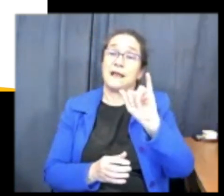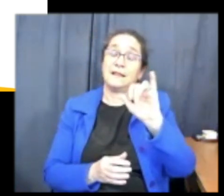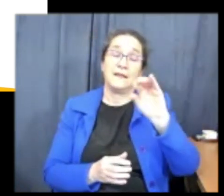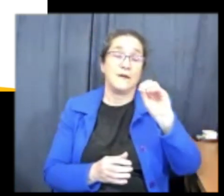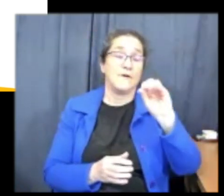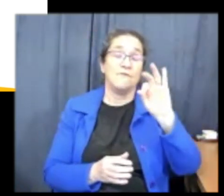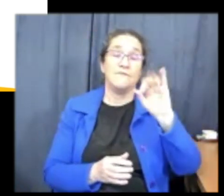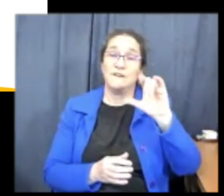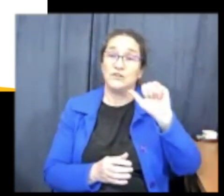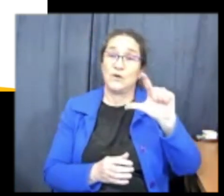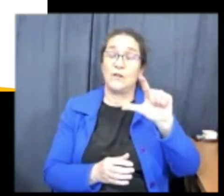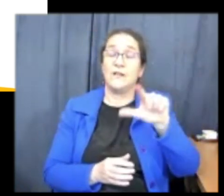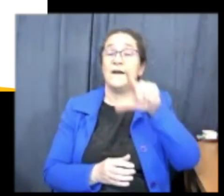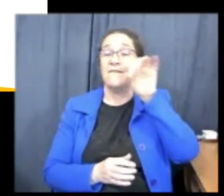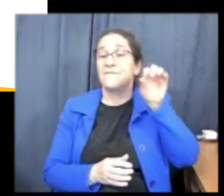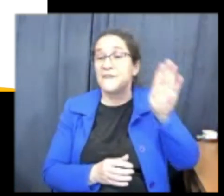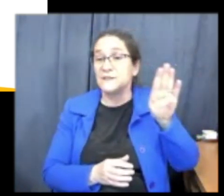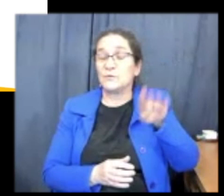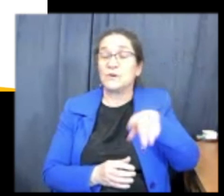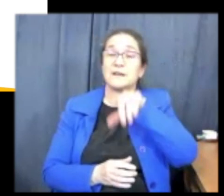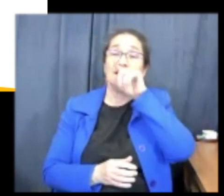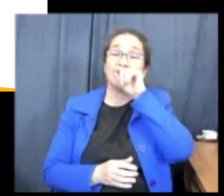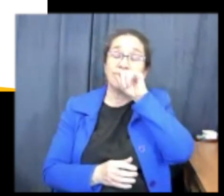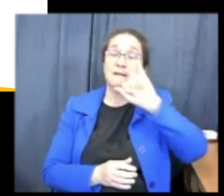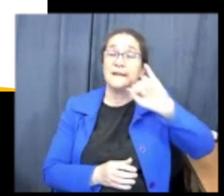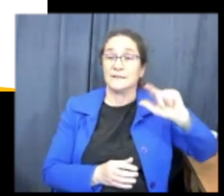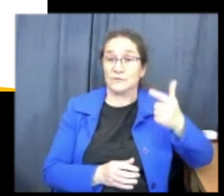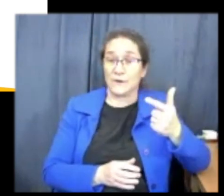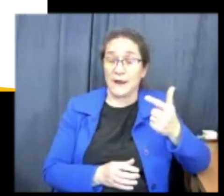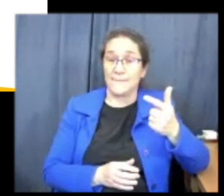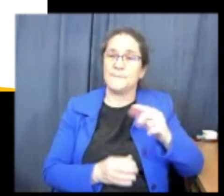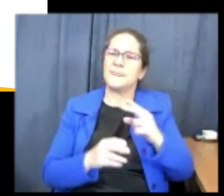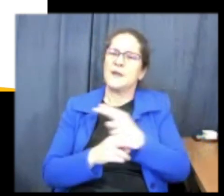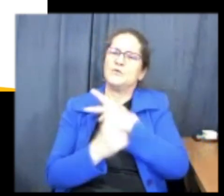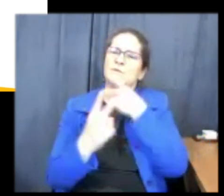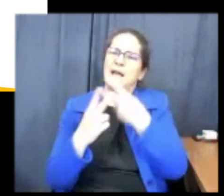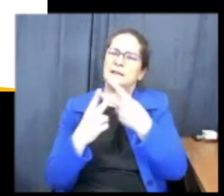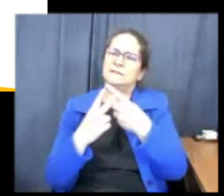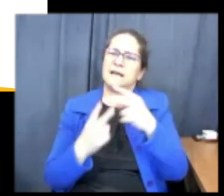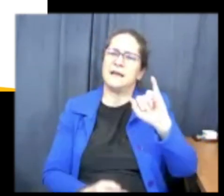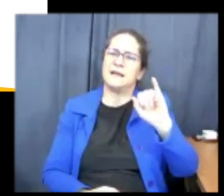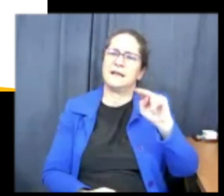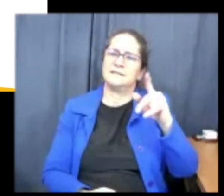And by using the hashtag InspirED Ohio. As we move forward together in virtual learning,